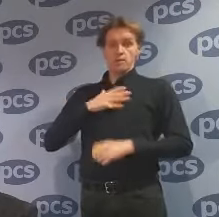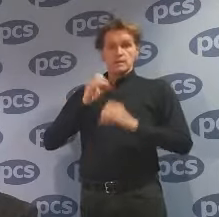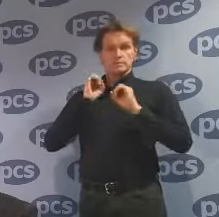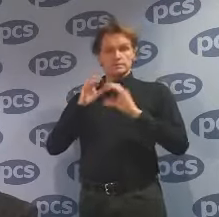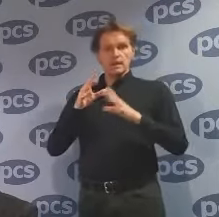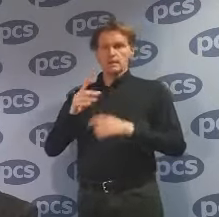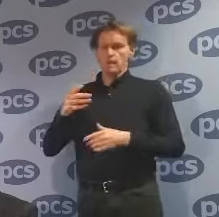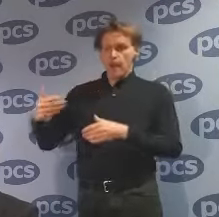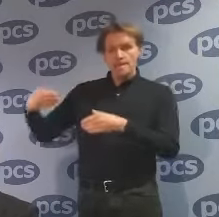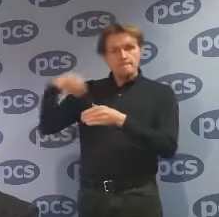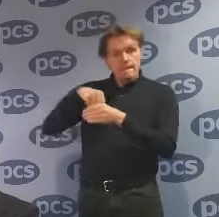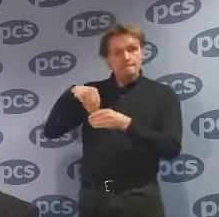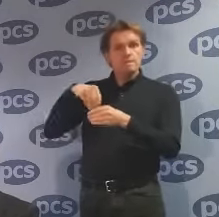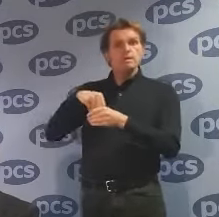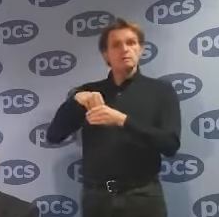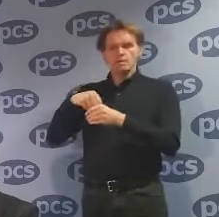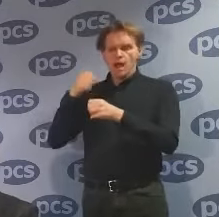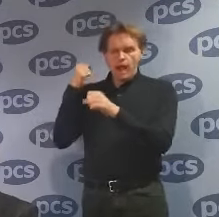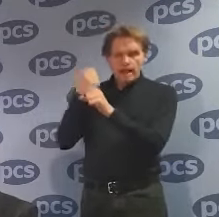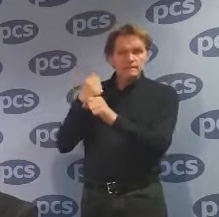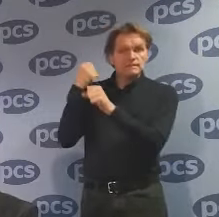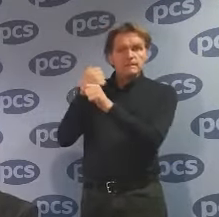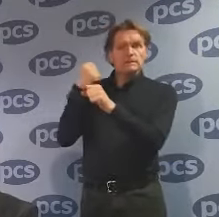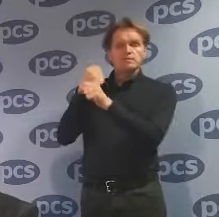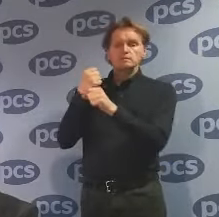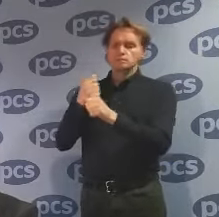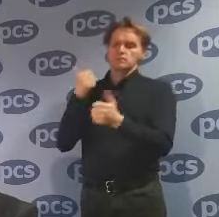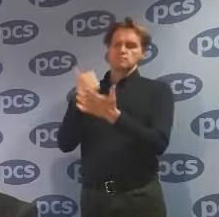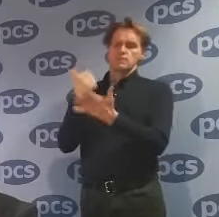members have done a brilliant job in DVSA a 70 percent turnout in the industrial